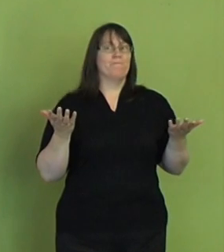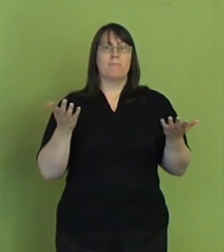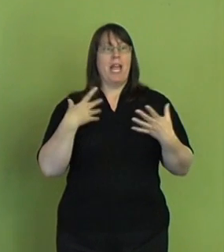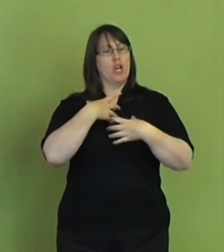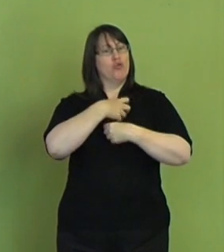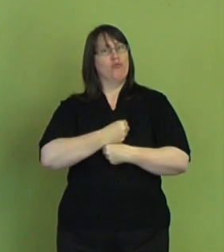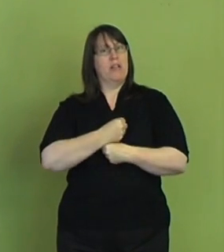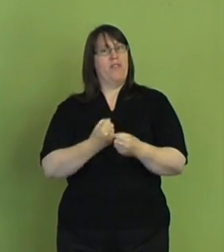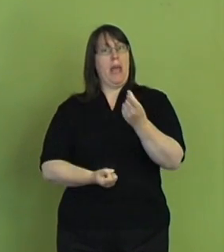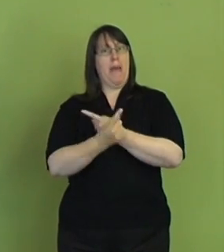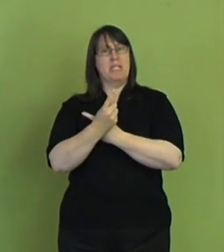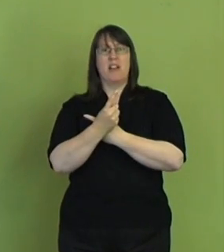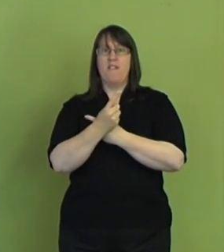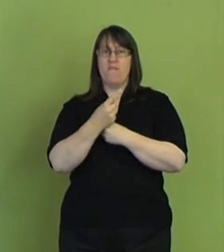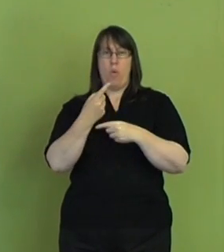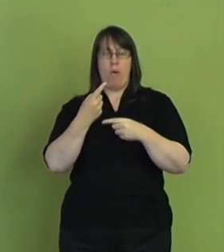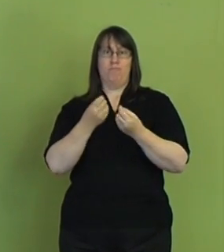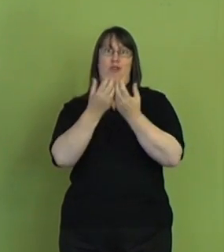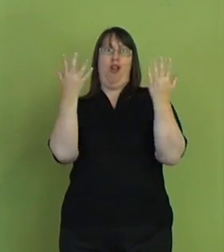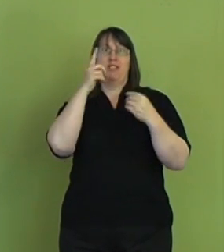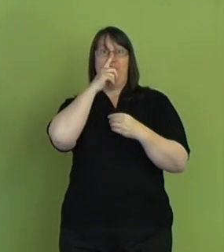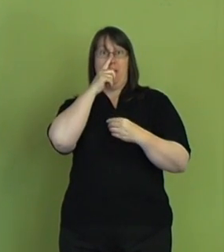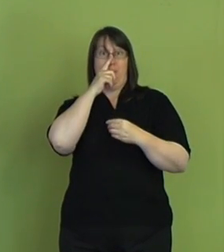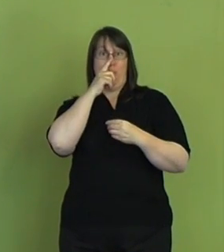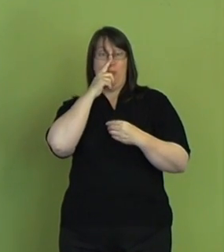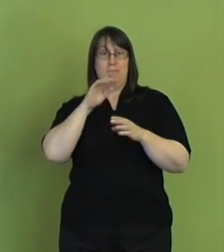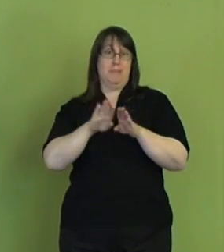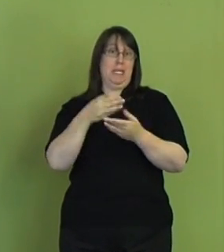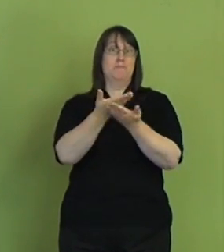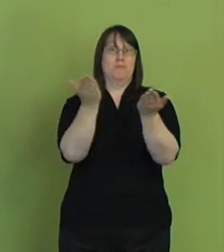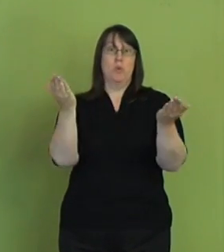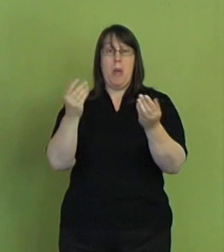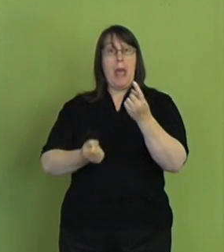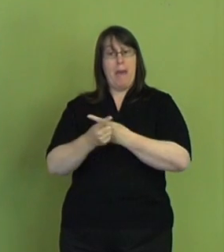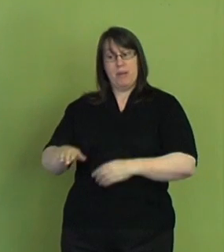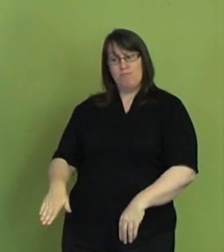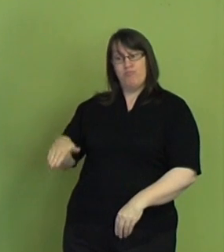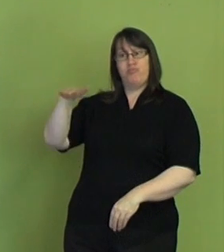that occurs for most people at some point throughout their lives. In fact, I don't think that anybody could say that